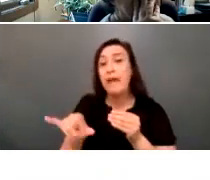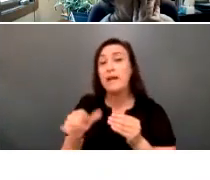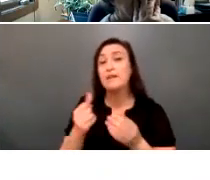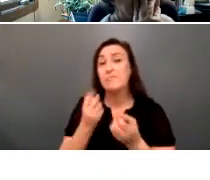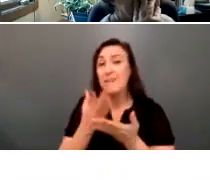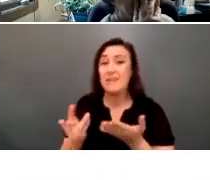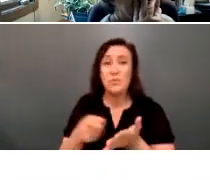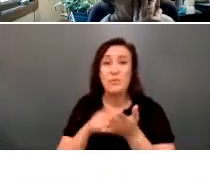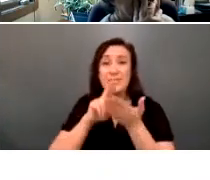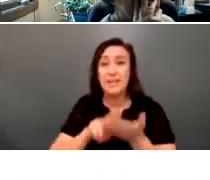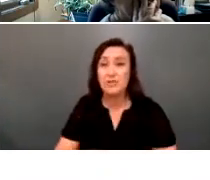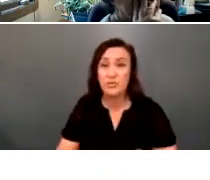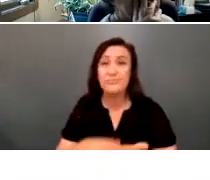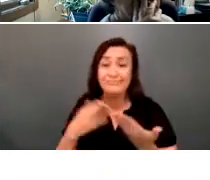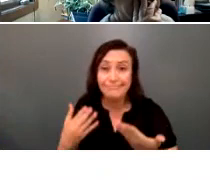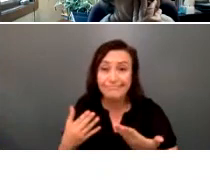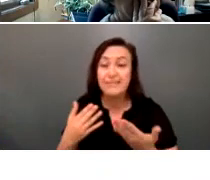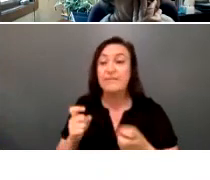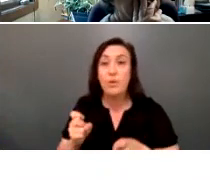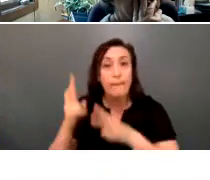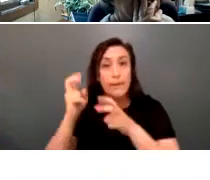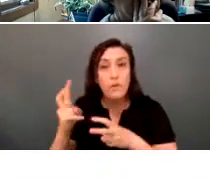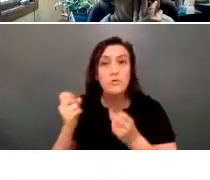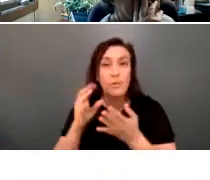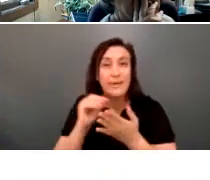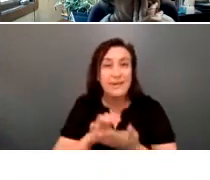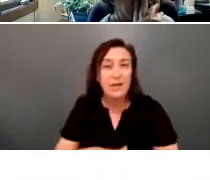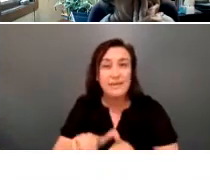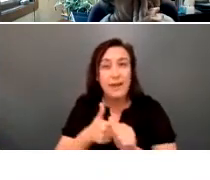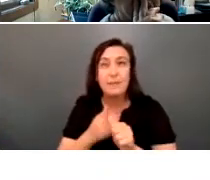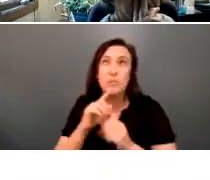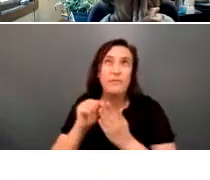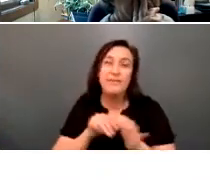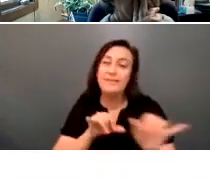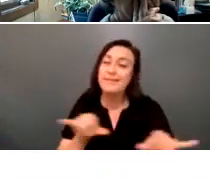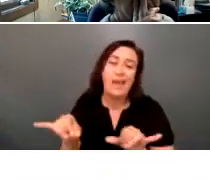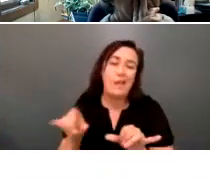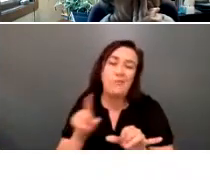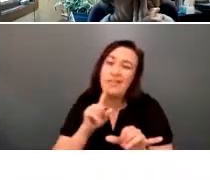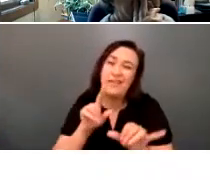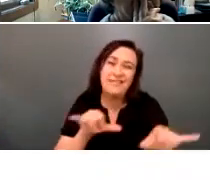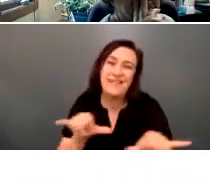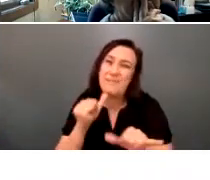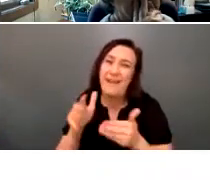still need to be uploaded. You end up filling out a lot of the same forms either.